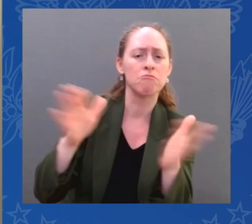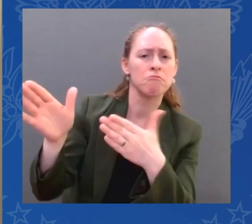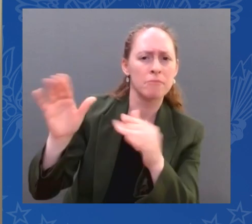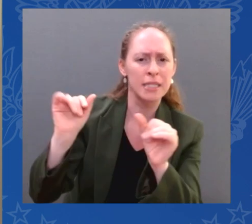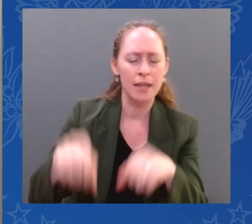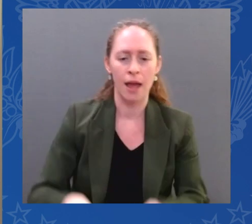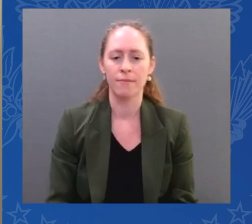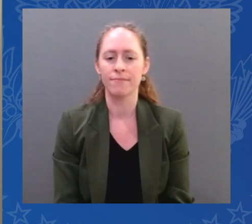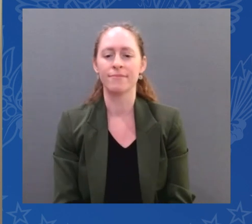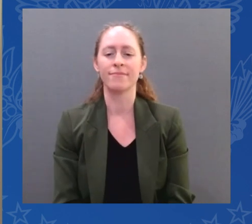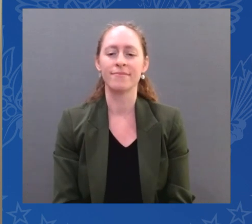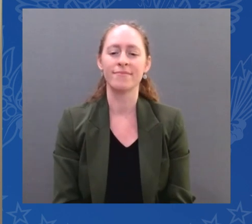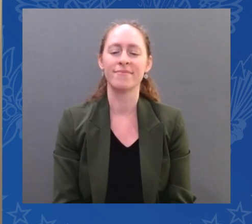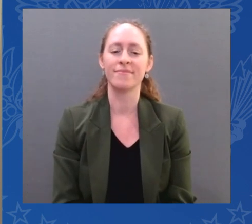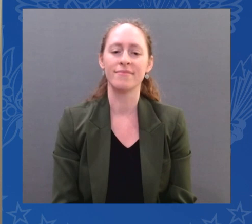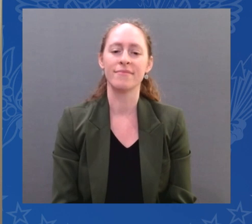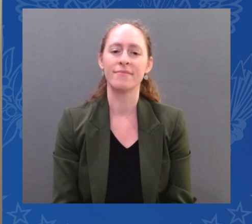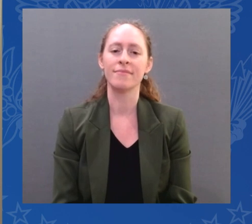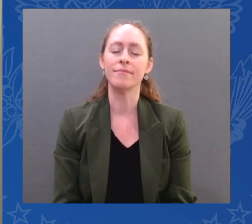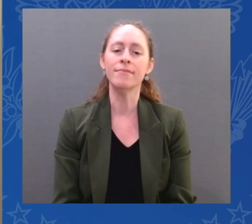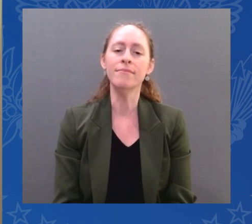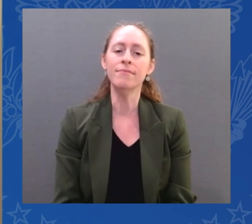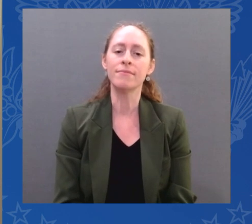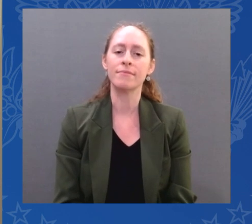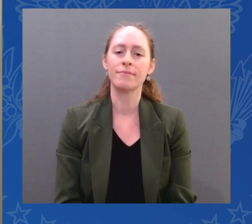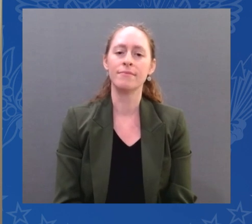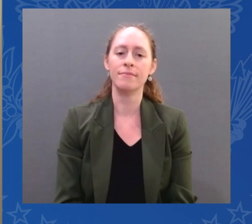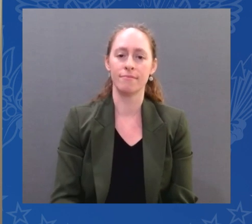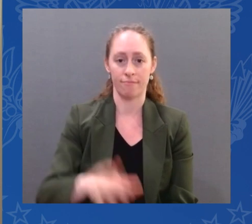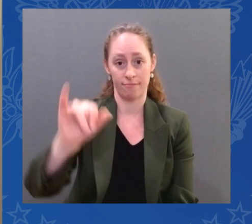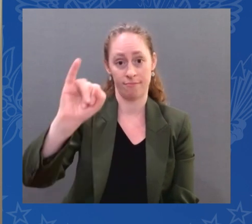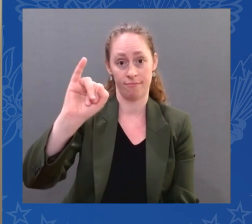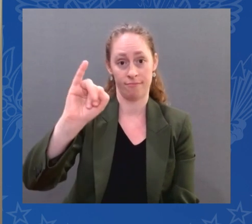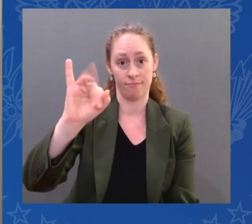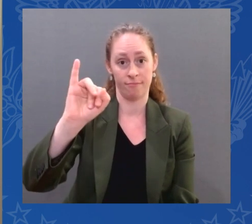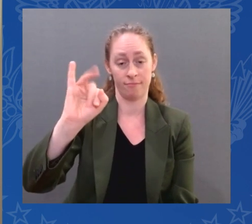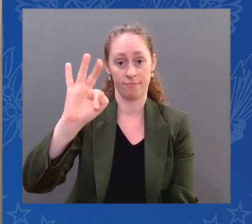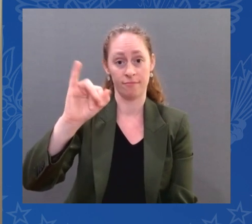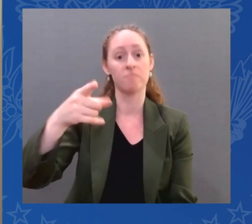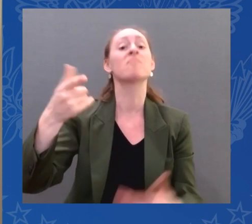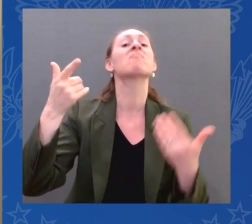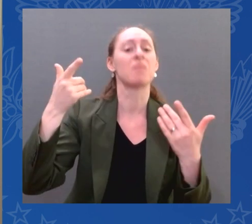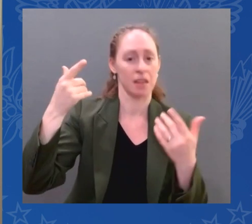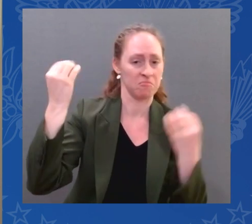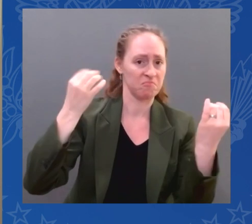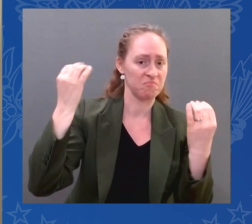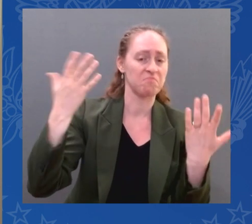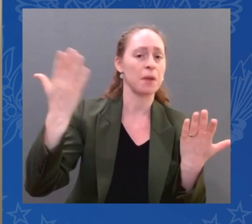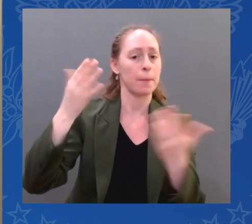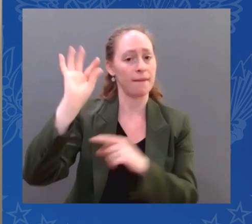for a federal gas tax holiday, do you believe Congress would support that? And how would you feel about the fact